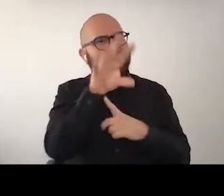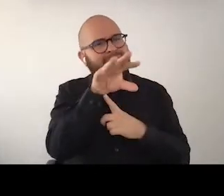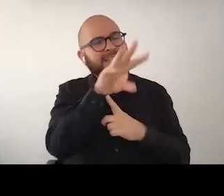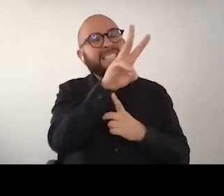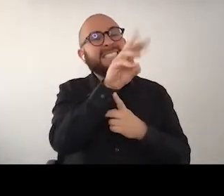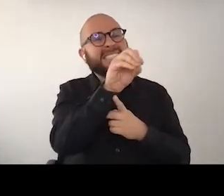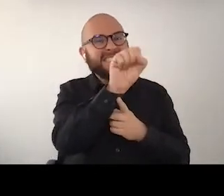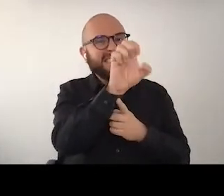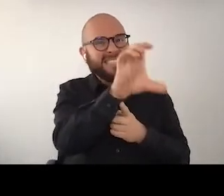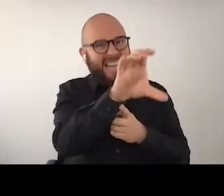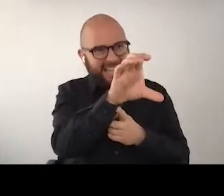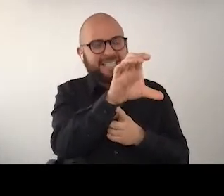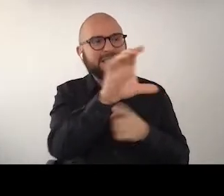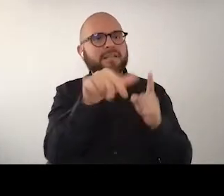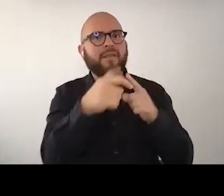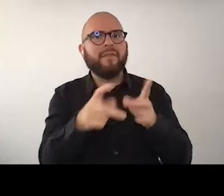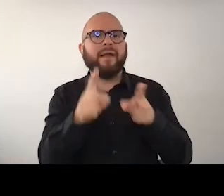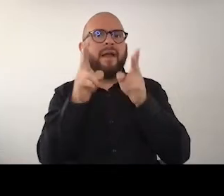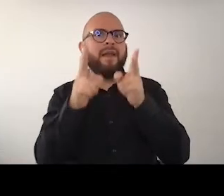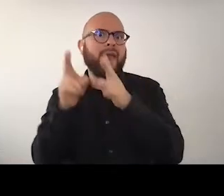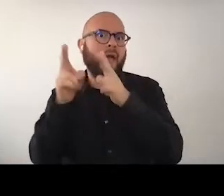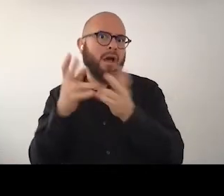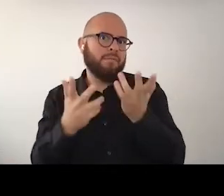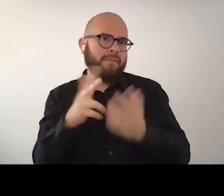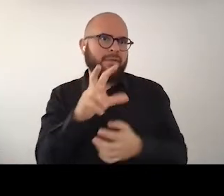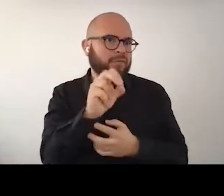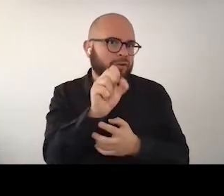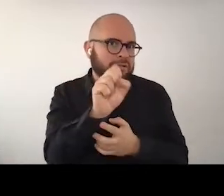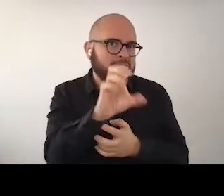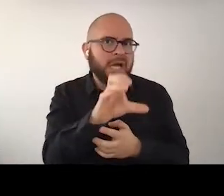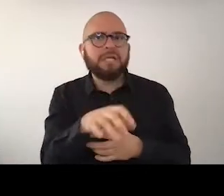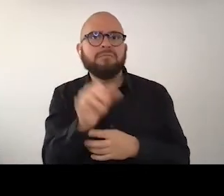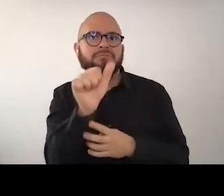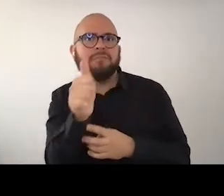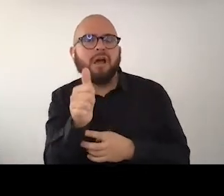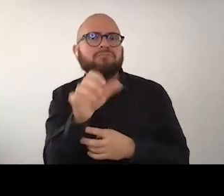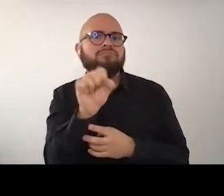and cut it down into 30-second, 10-, 15-second spots.